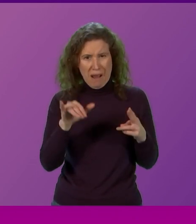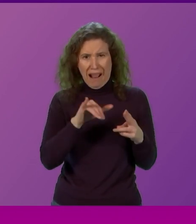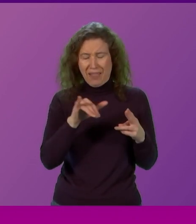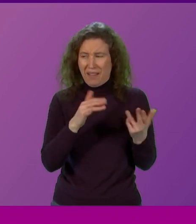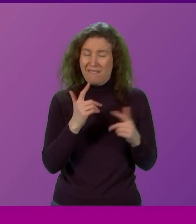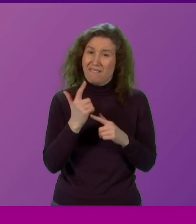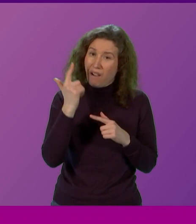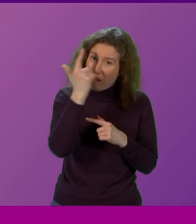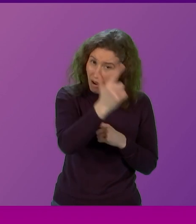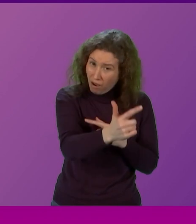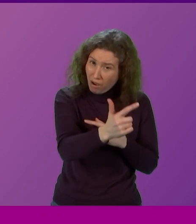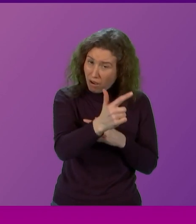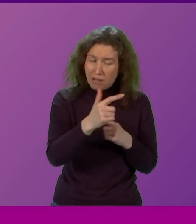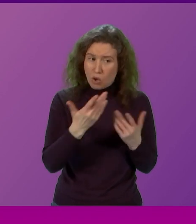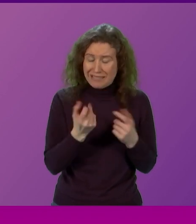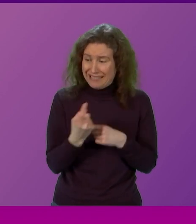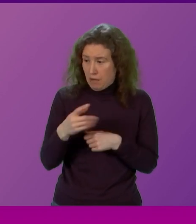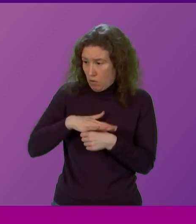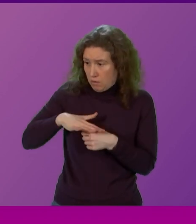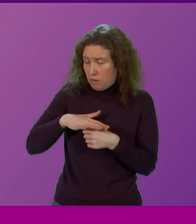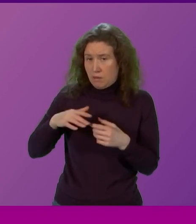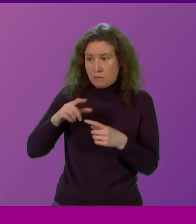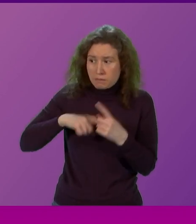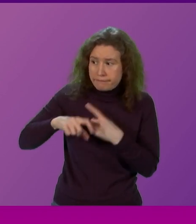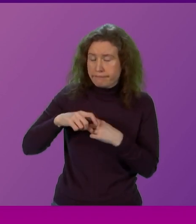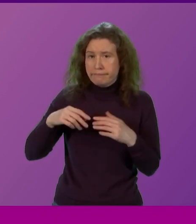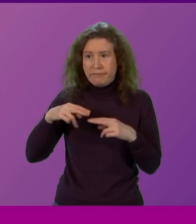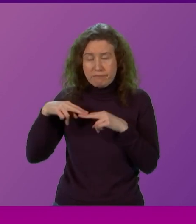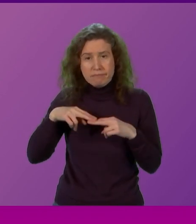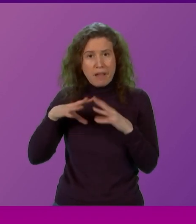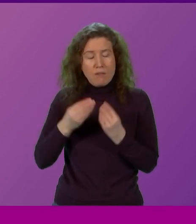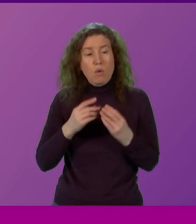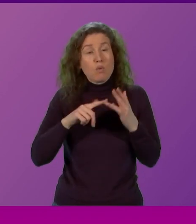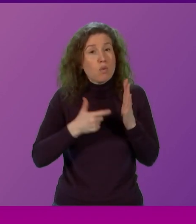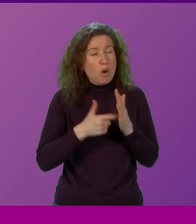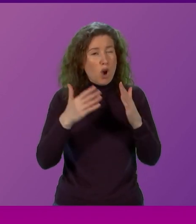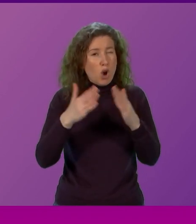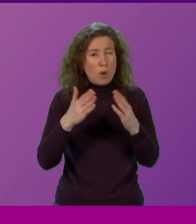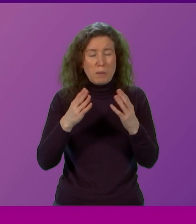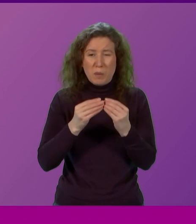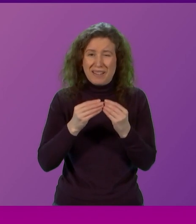very far away from his community and support network, or in a home with a very poor track